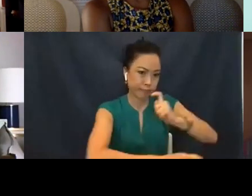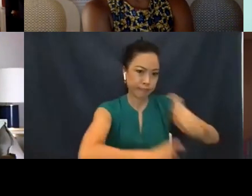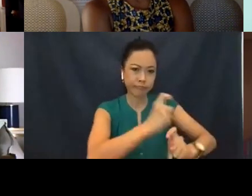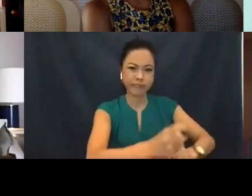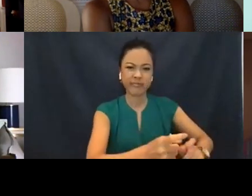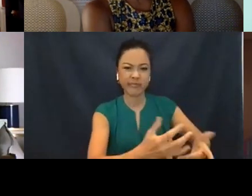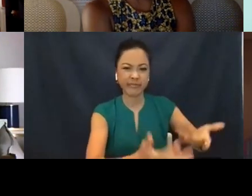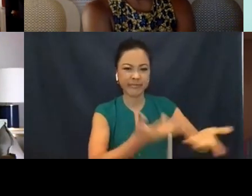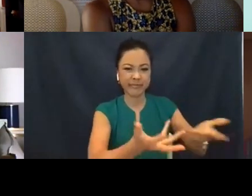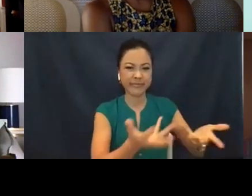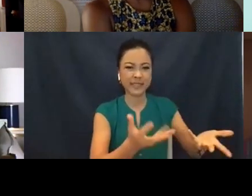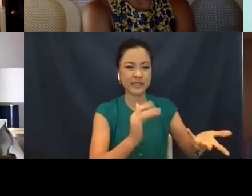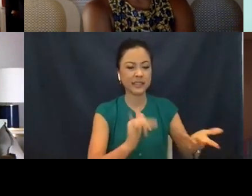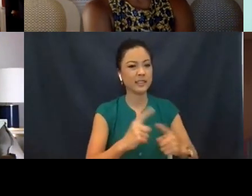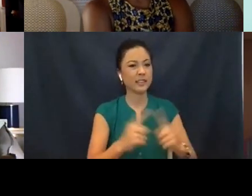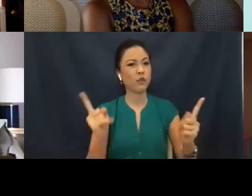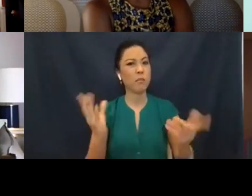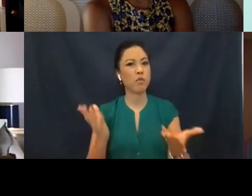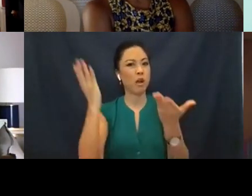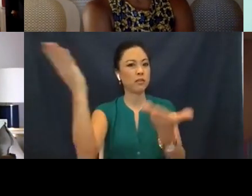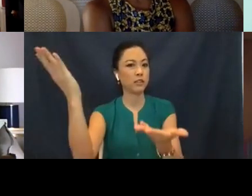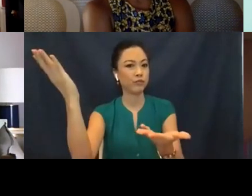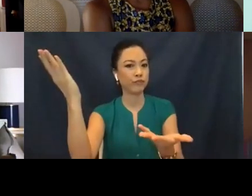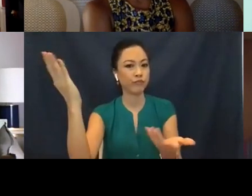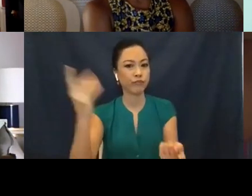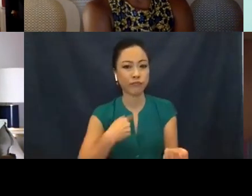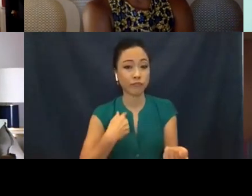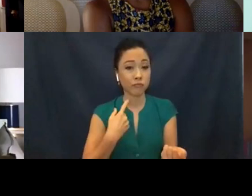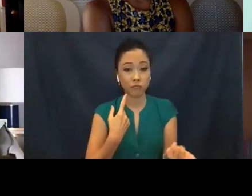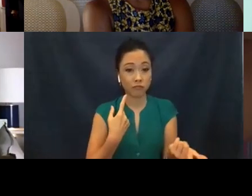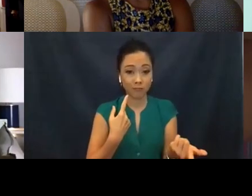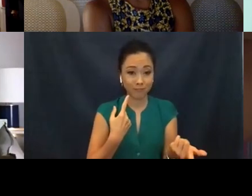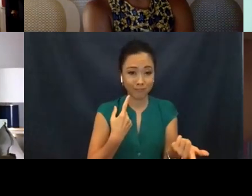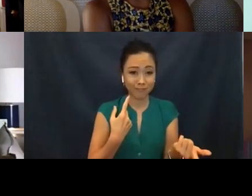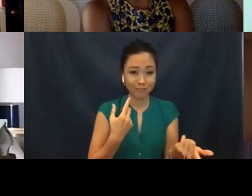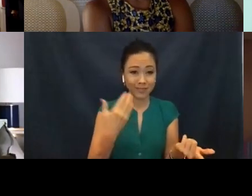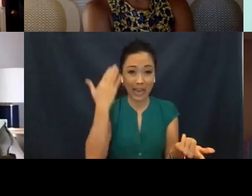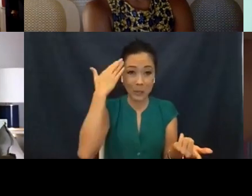field. All I have known is how to do is try to be as bold as possible within the institutional